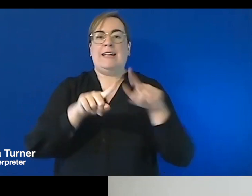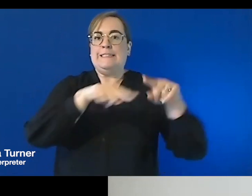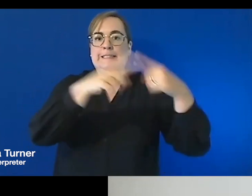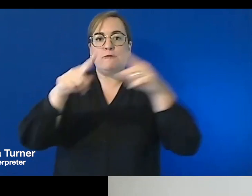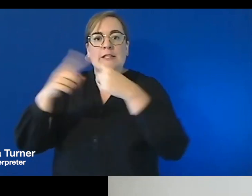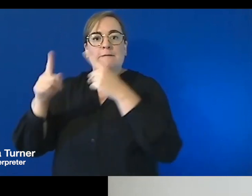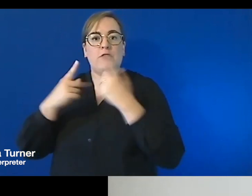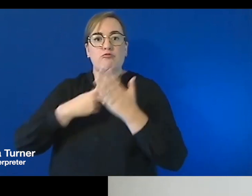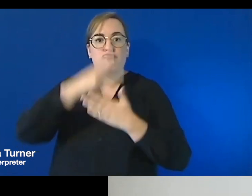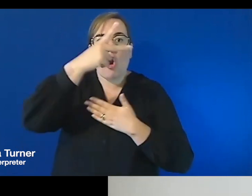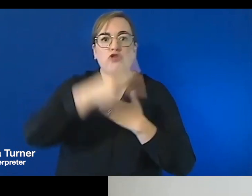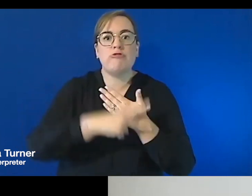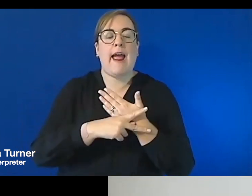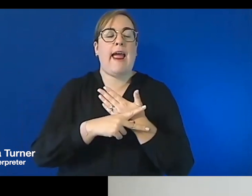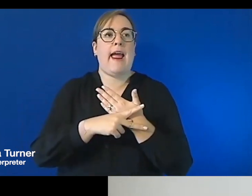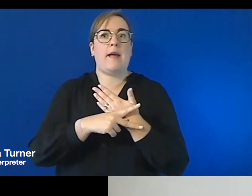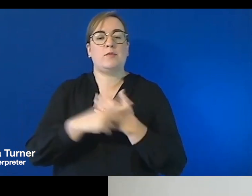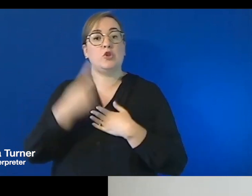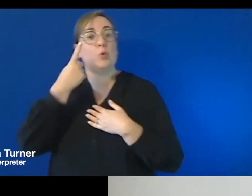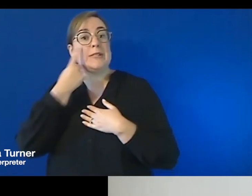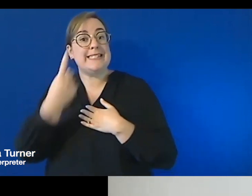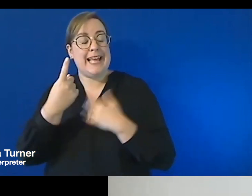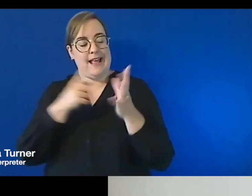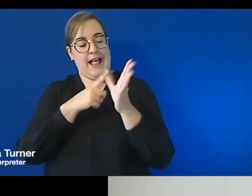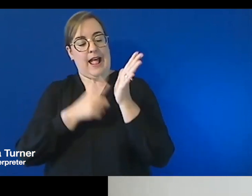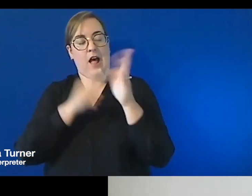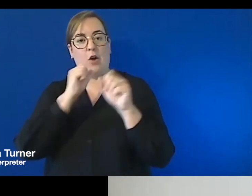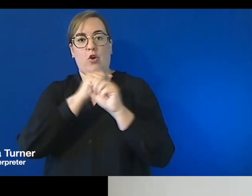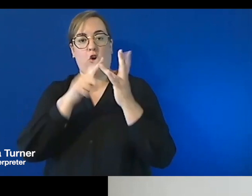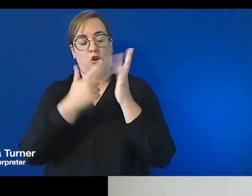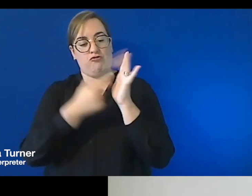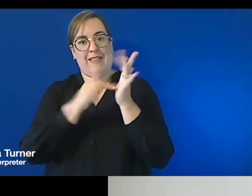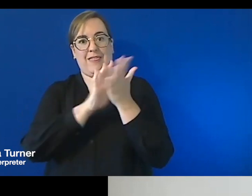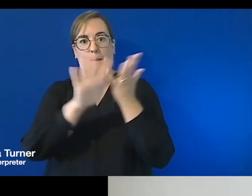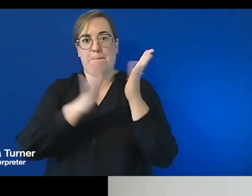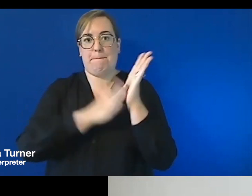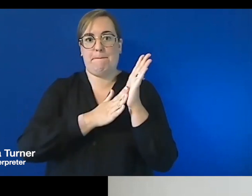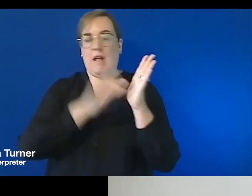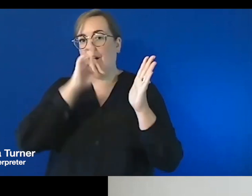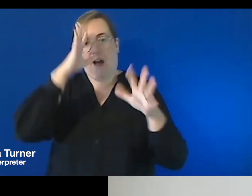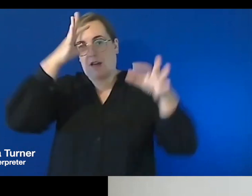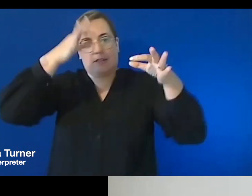supremacy of algorithms, then we are not able to make a correct decision for instance in nursing